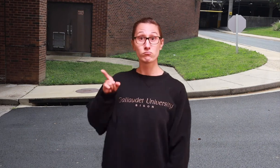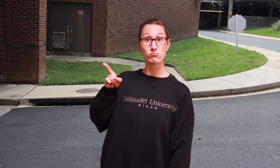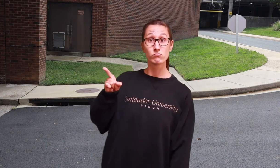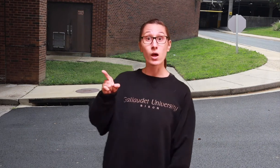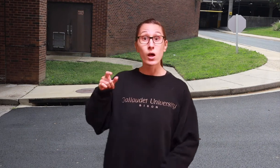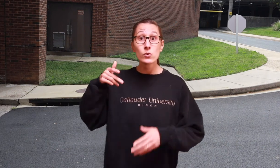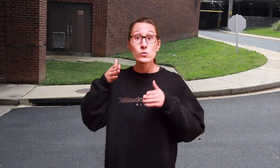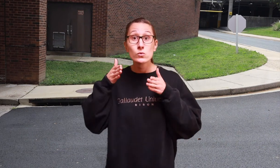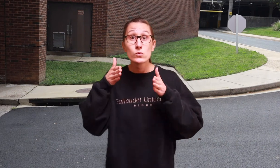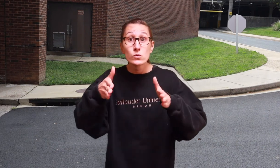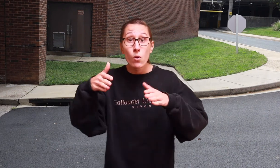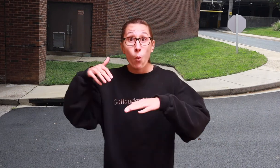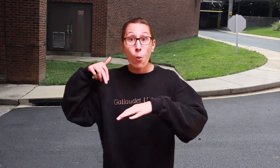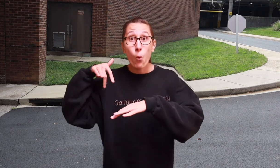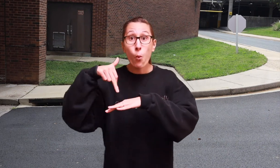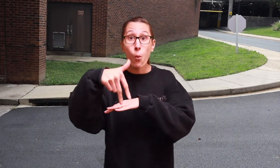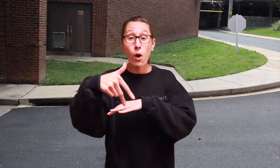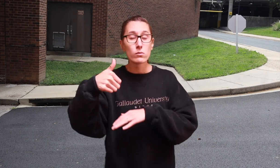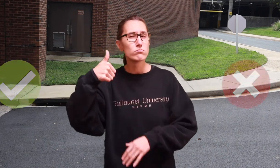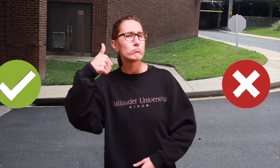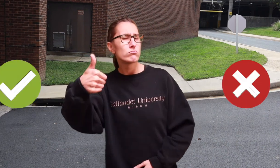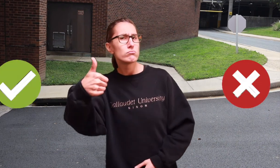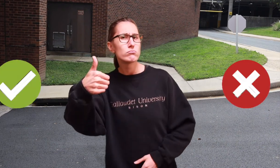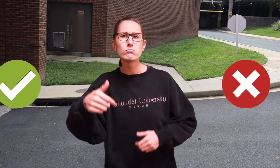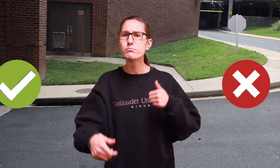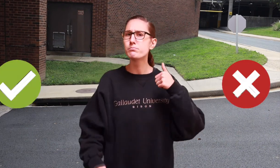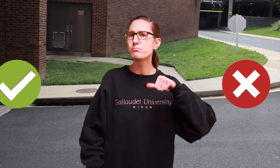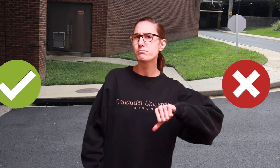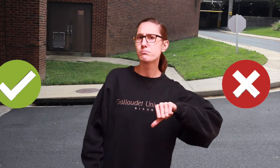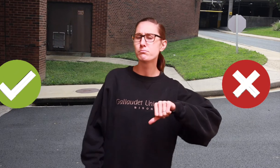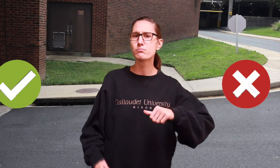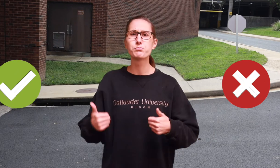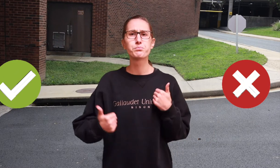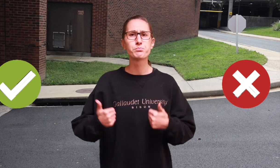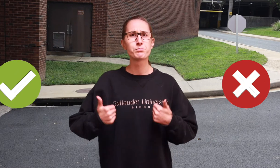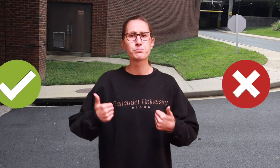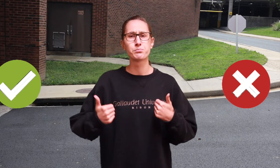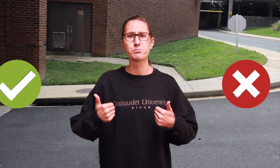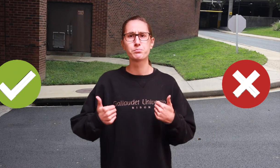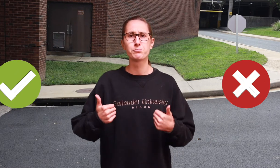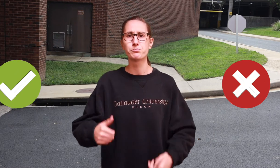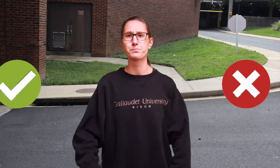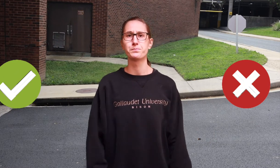Is crossing the street without looking good or bad?